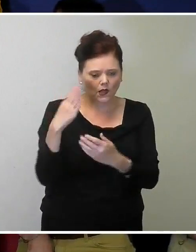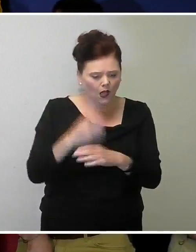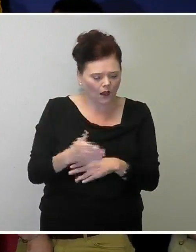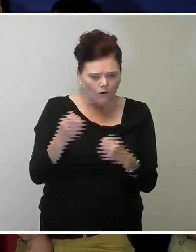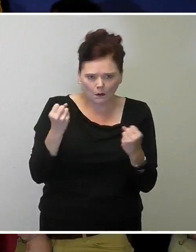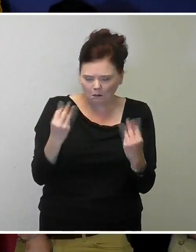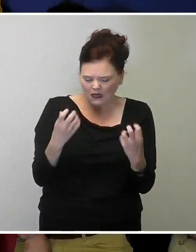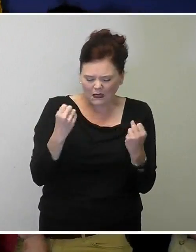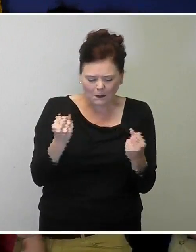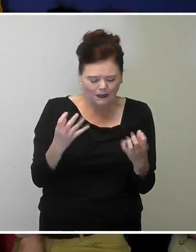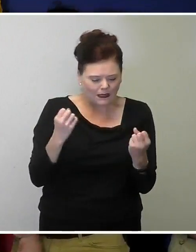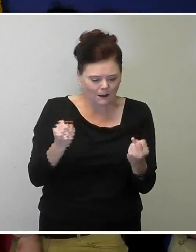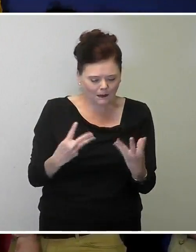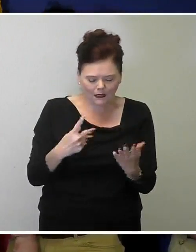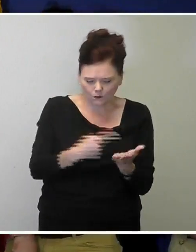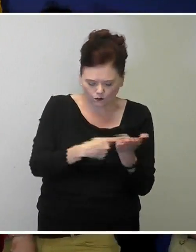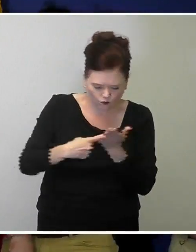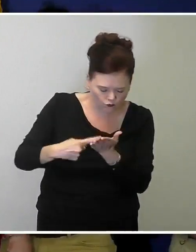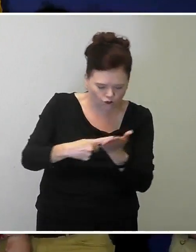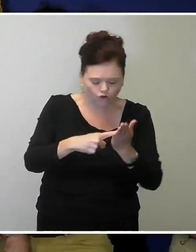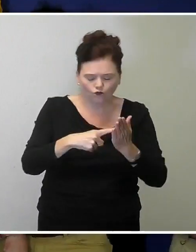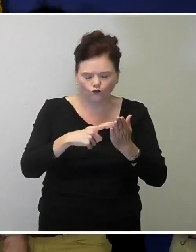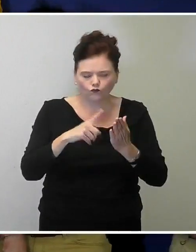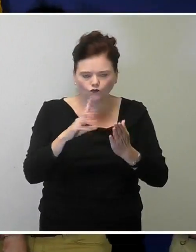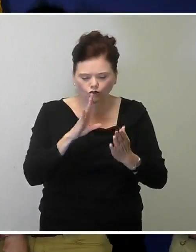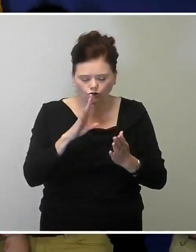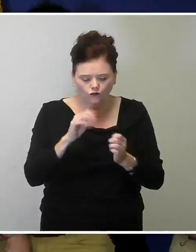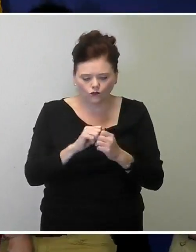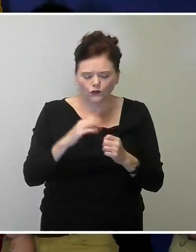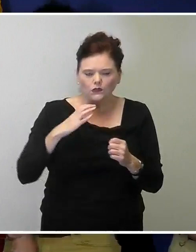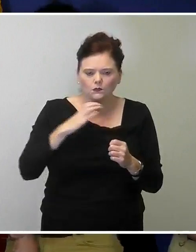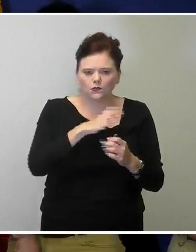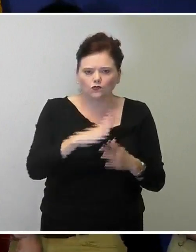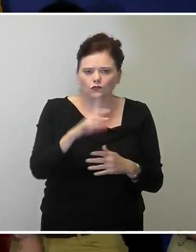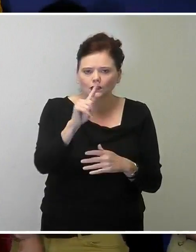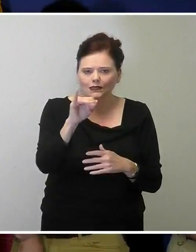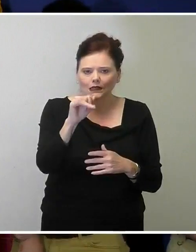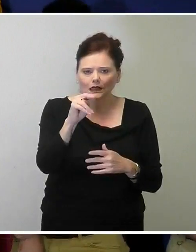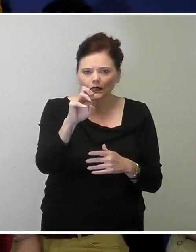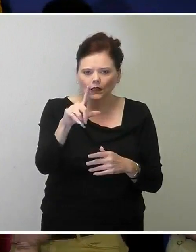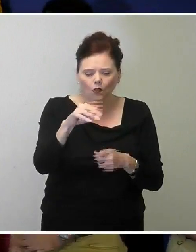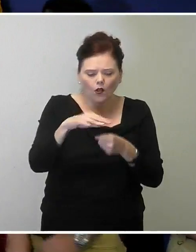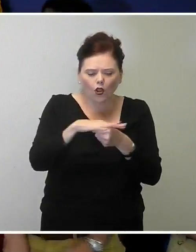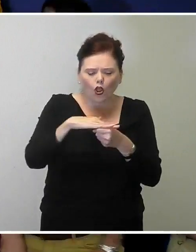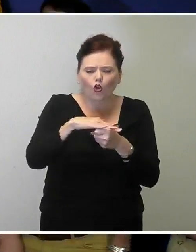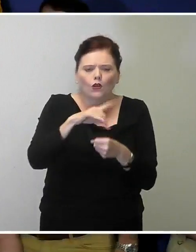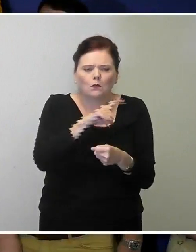ASSETS TO GO TO LOUISIANA AS EARLY AS THIS MORNING. THAT CAME AFTER MANY